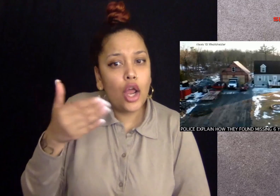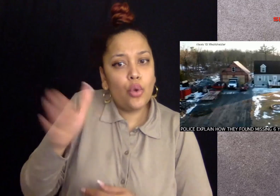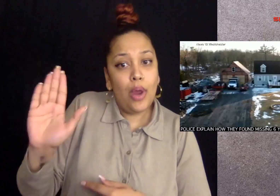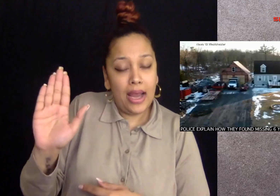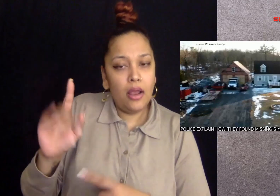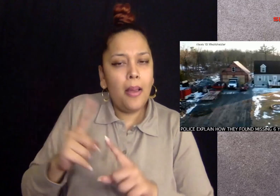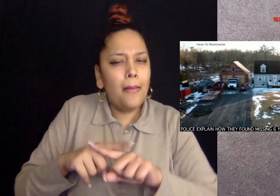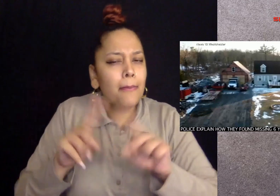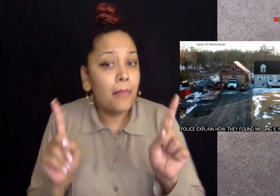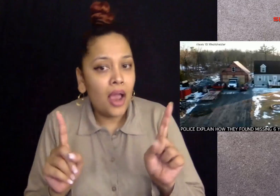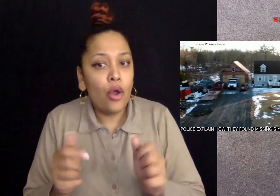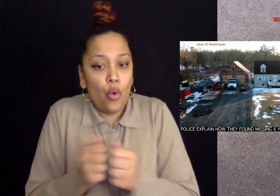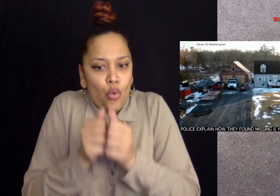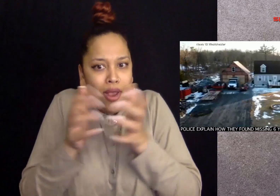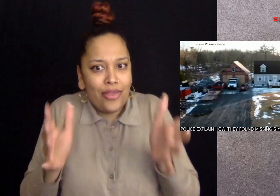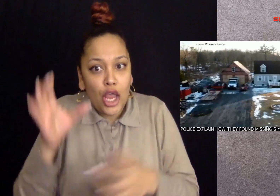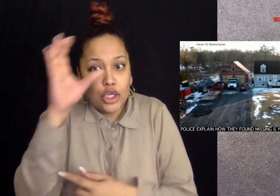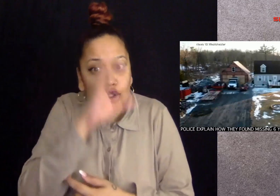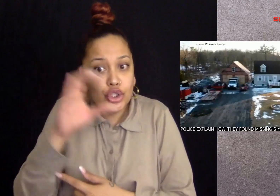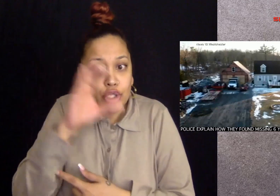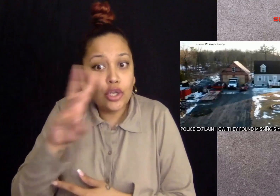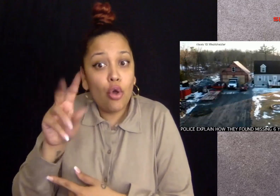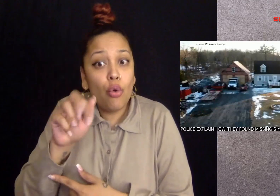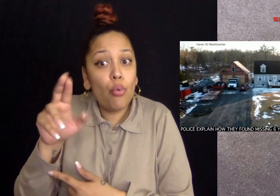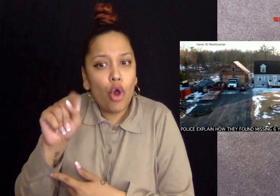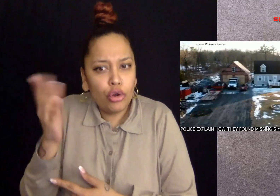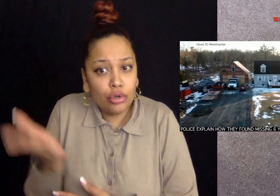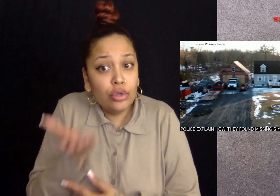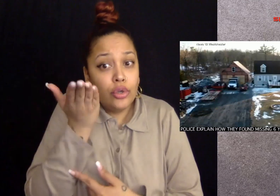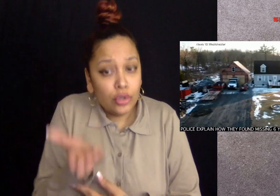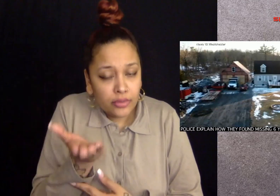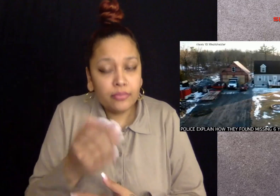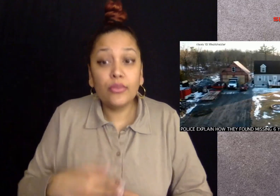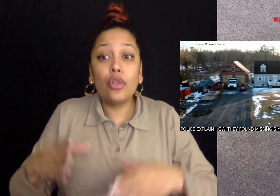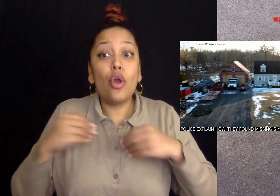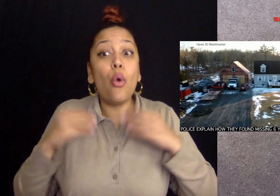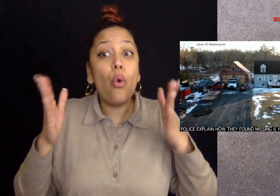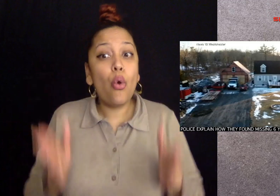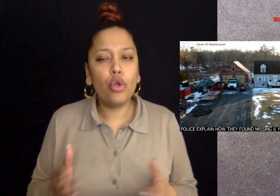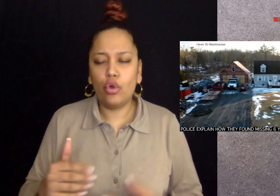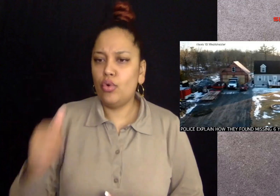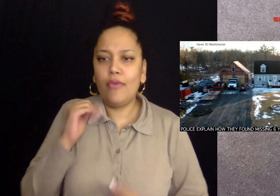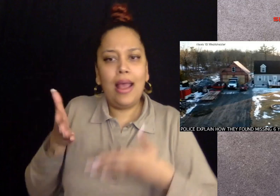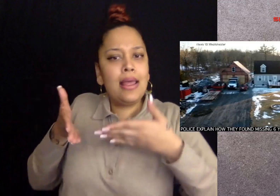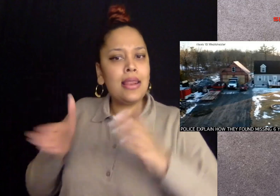received several tips the girl was at a home about 150 miles away but without a search